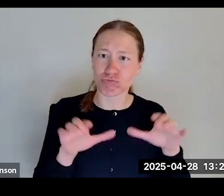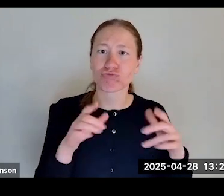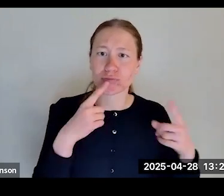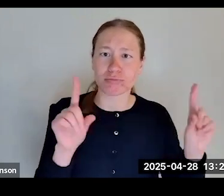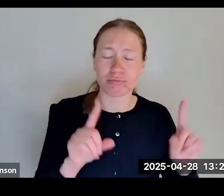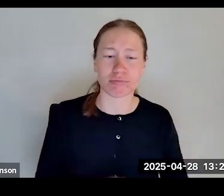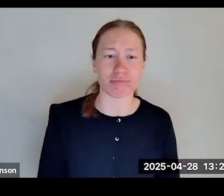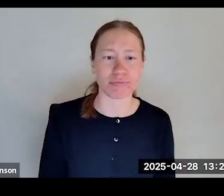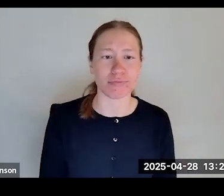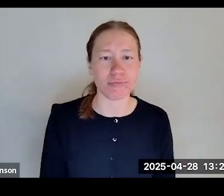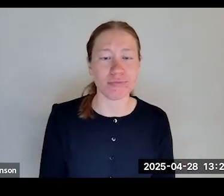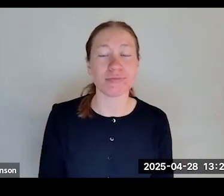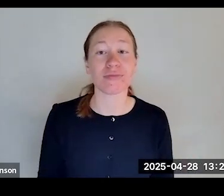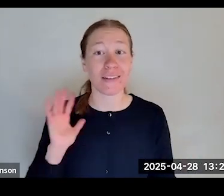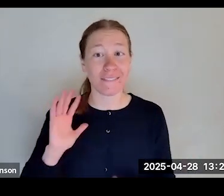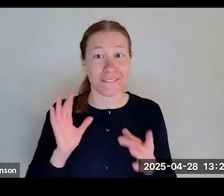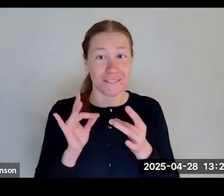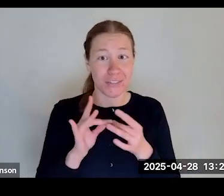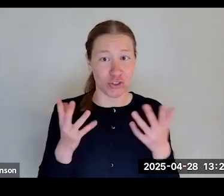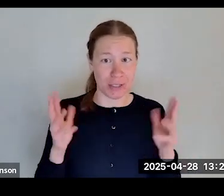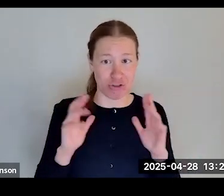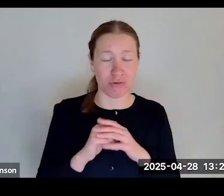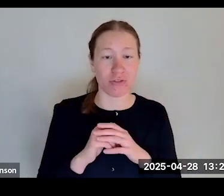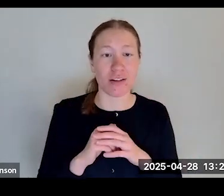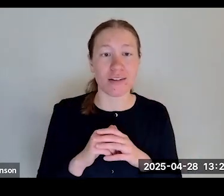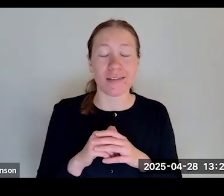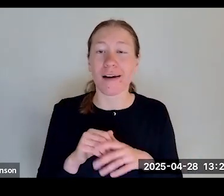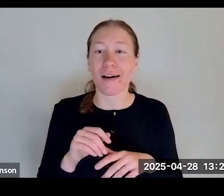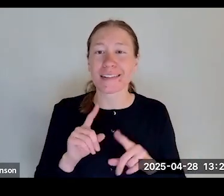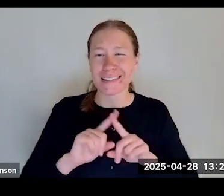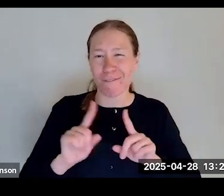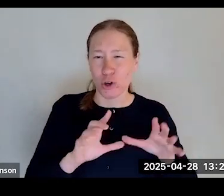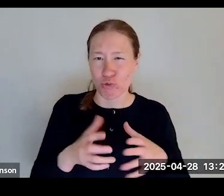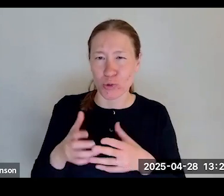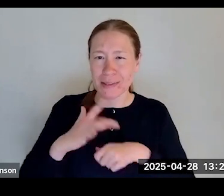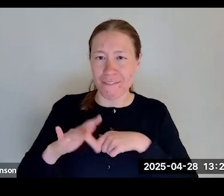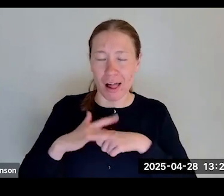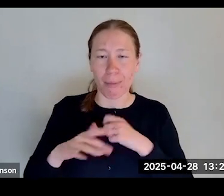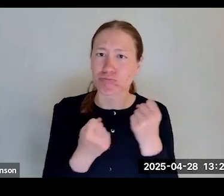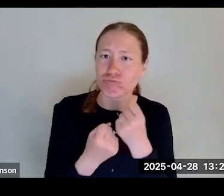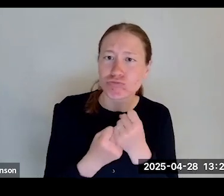As I stated earlier, there are some affinity groups on campus. I have them linked here. There are two different links.